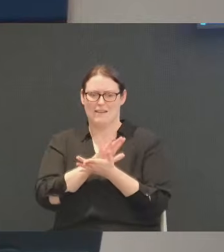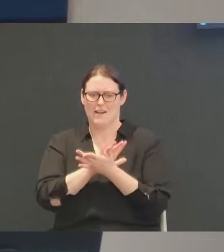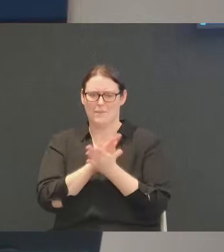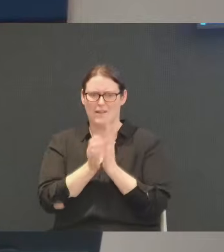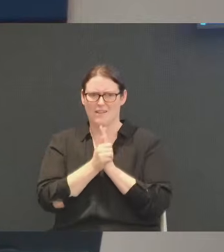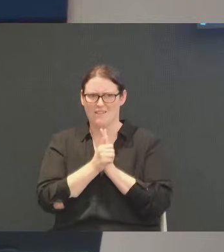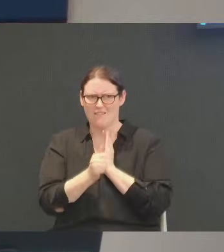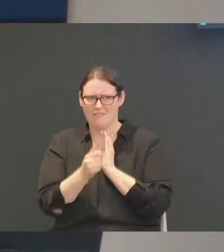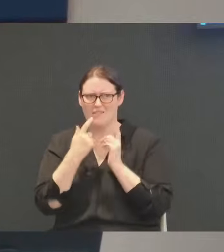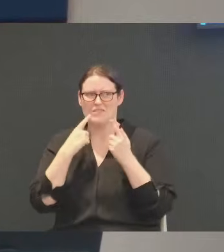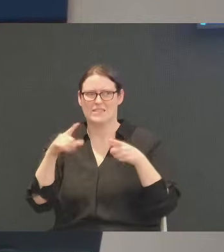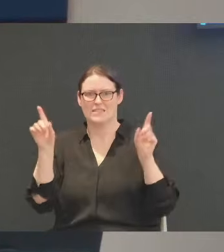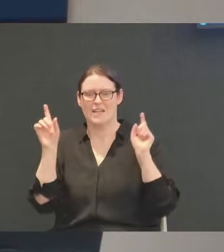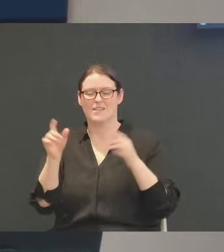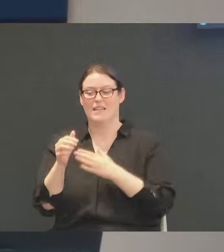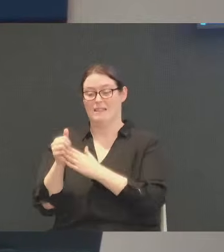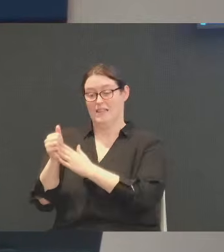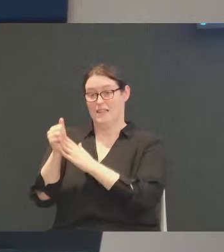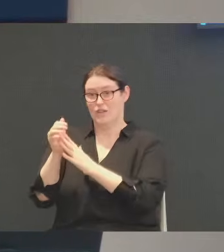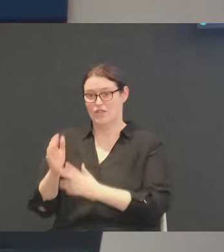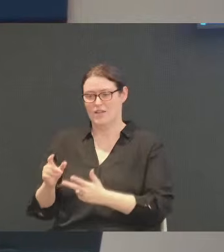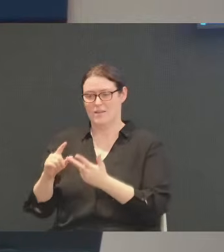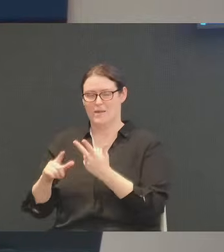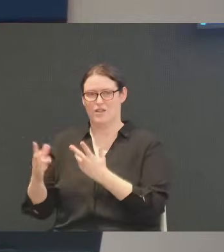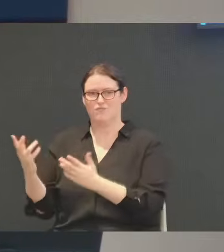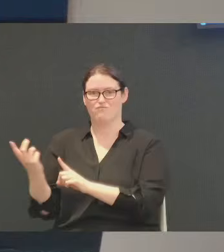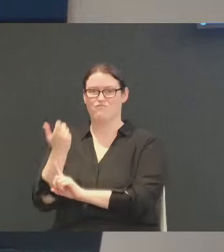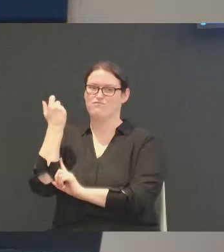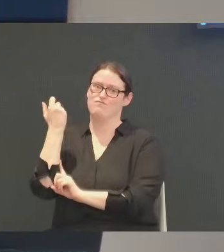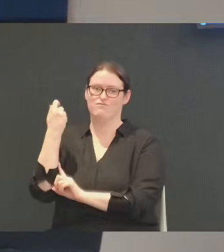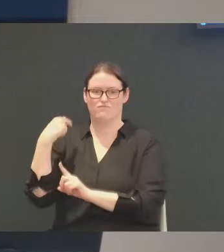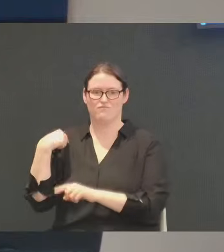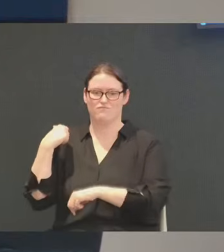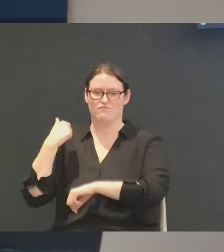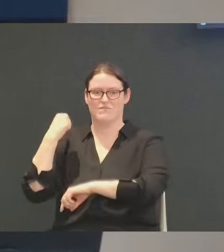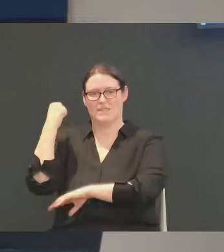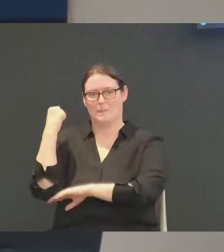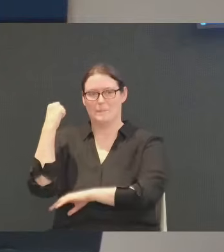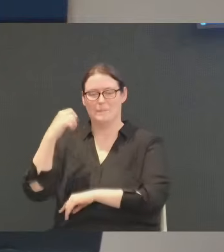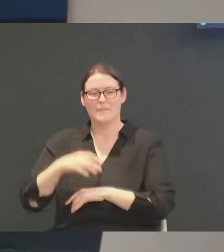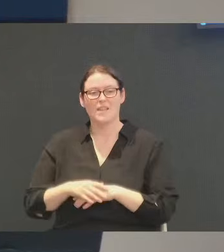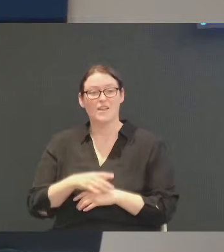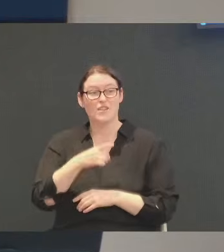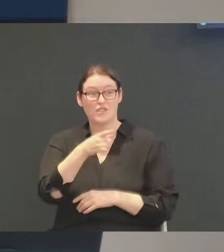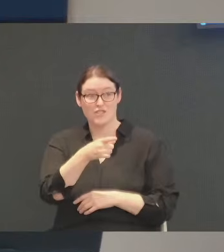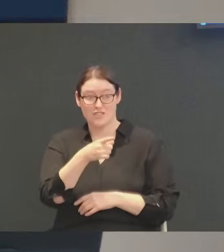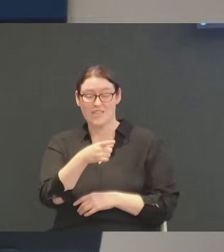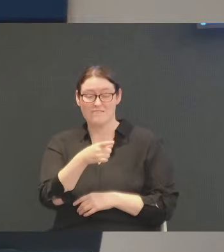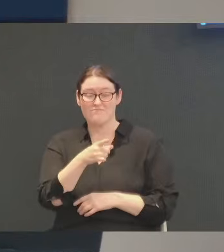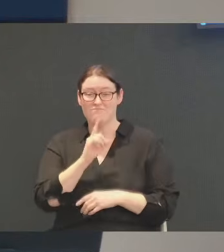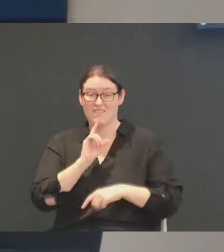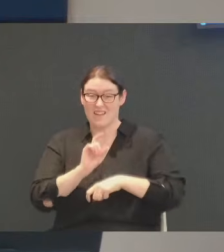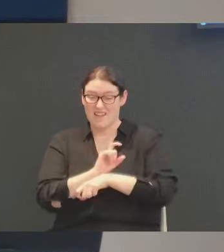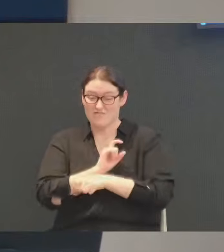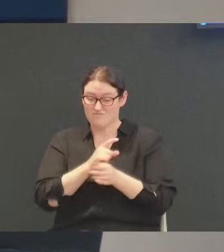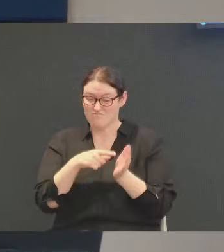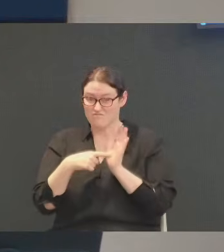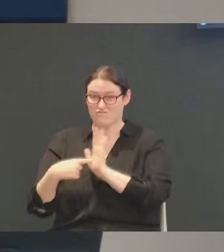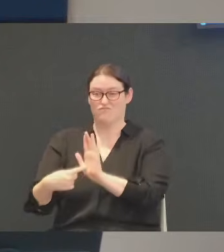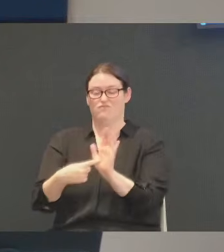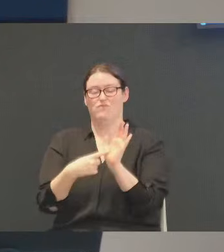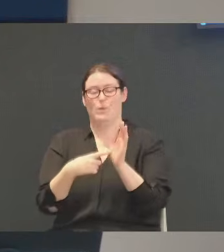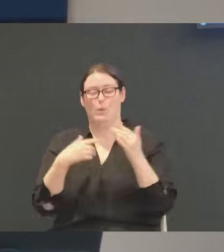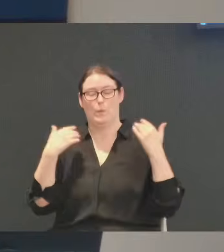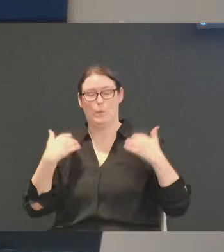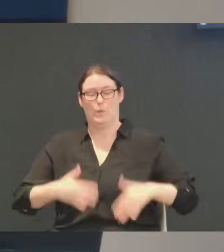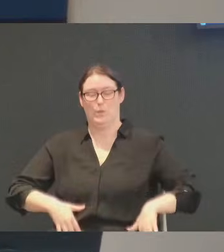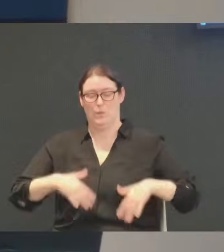leadership, and historic accomplishments. Whereas Sunny Renee James has demonstrated extraordinary